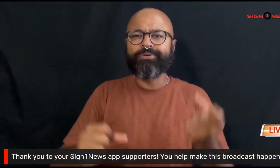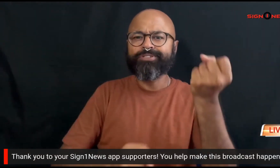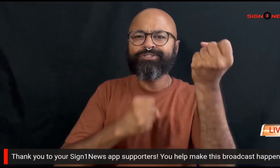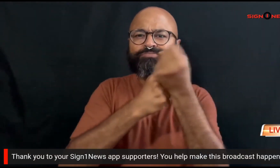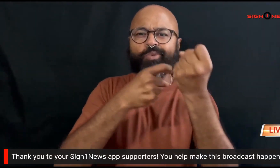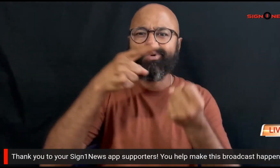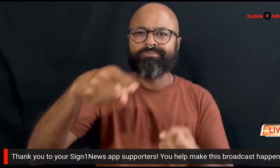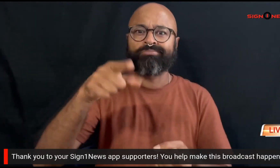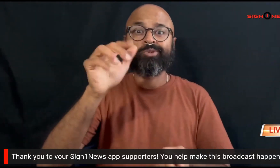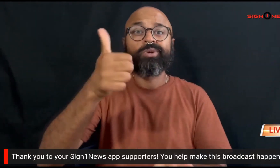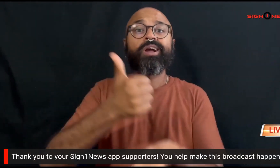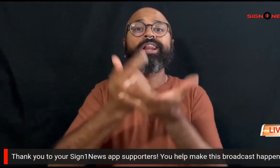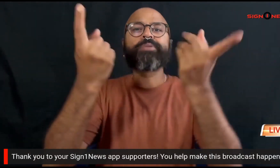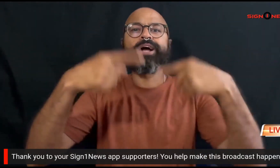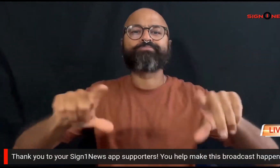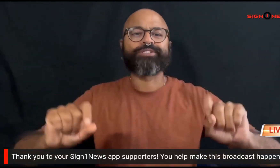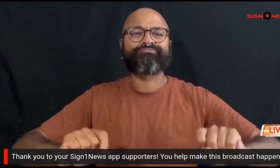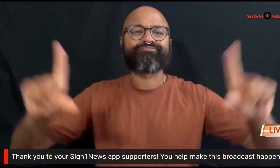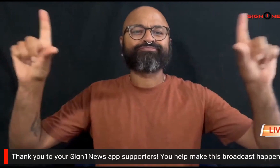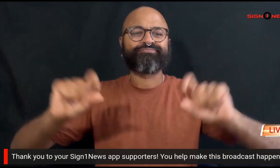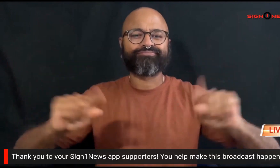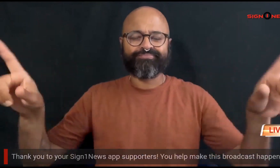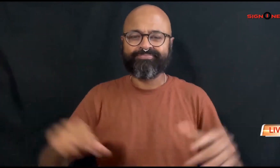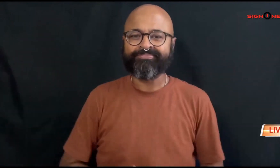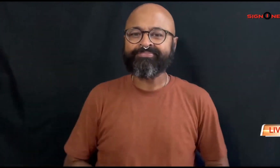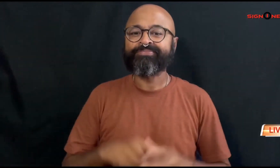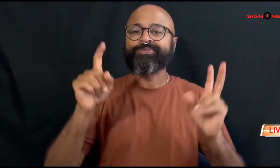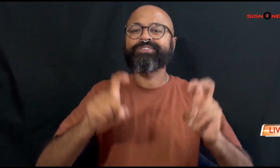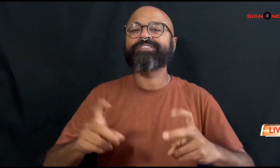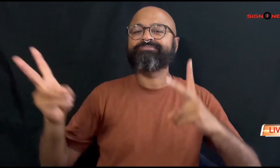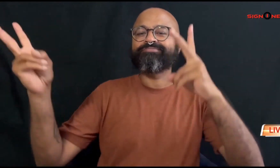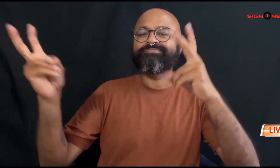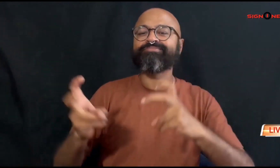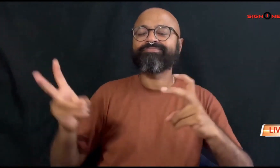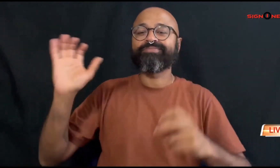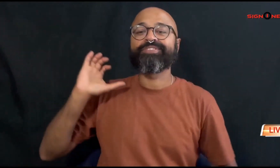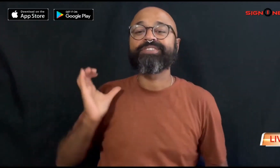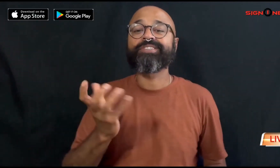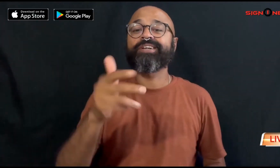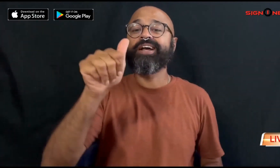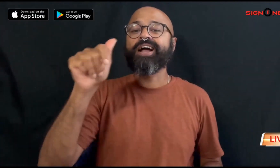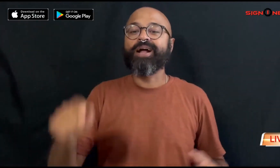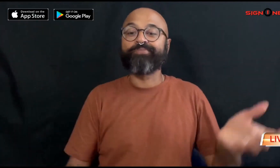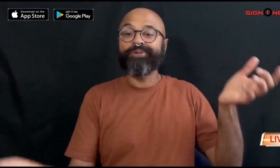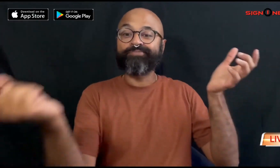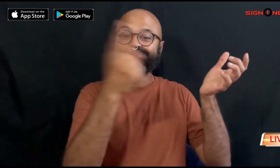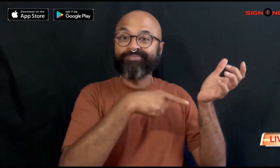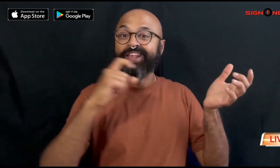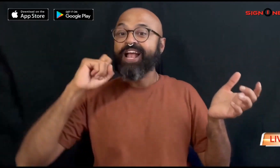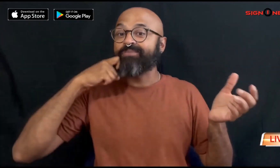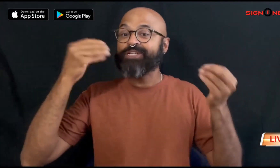You help make this broadcast happen. You can download the Sign One News app by heading to the app store or or Google